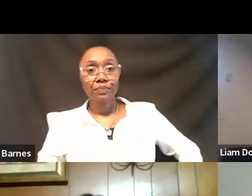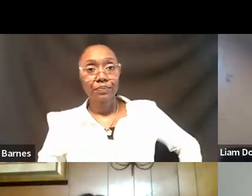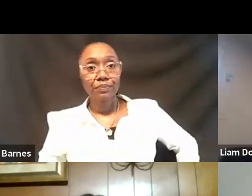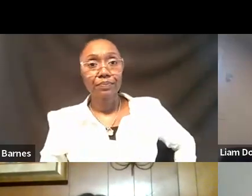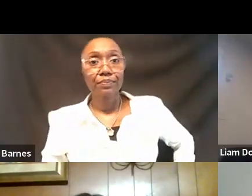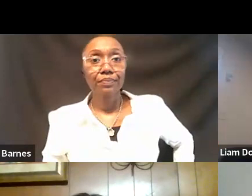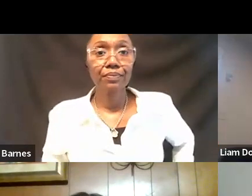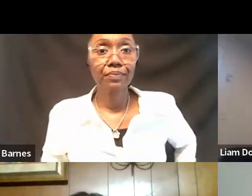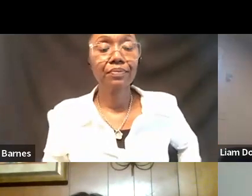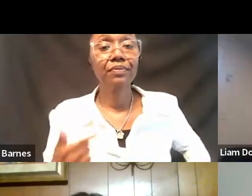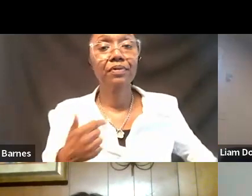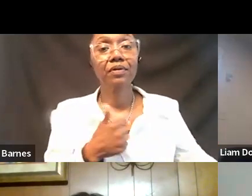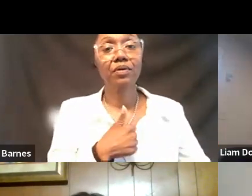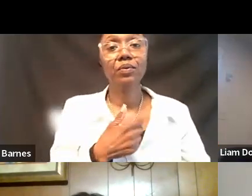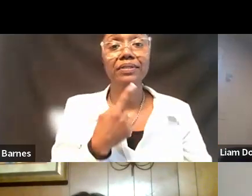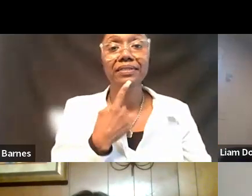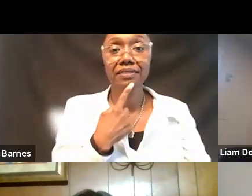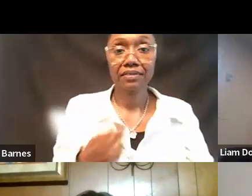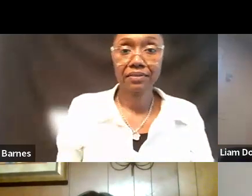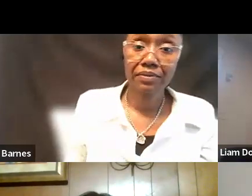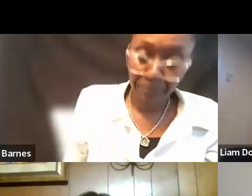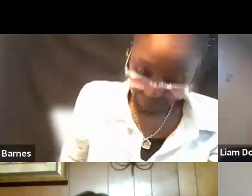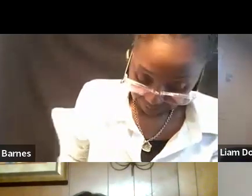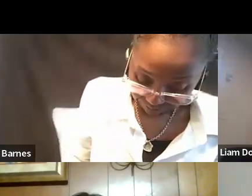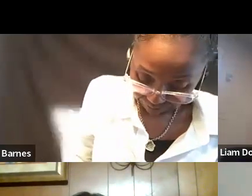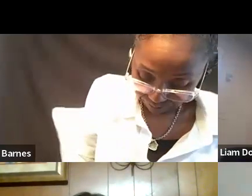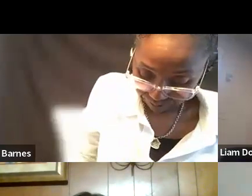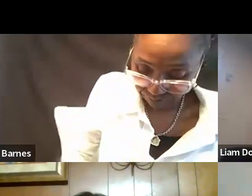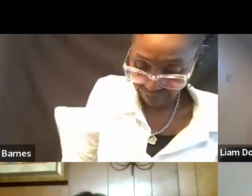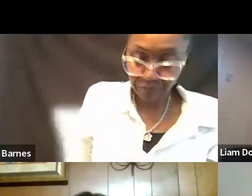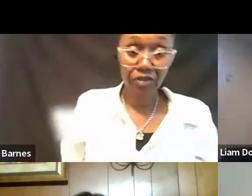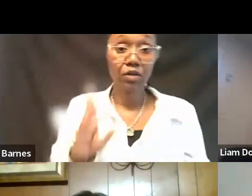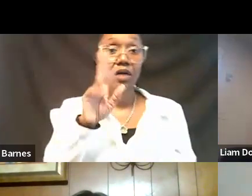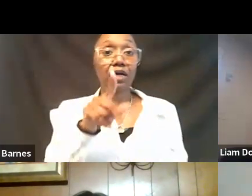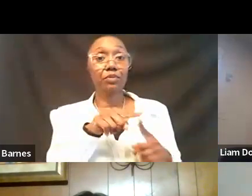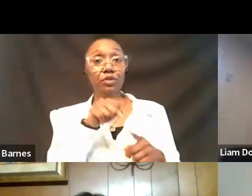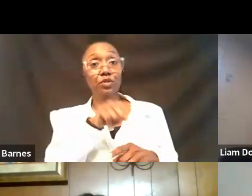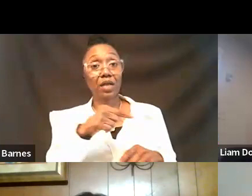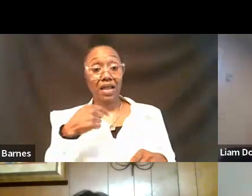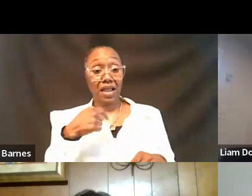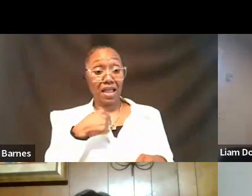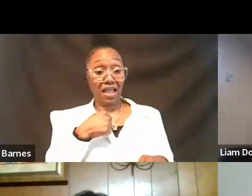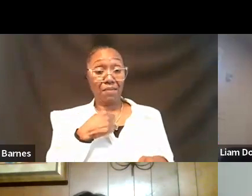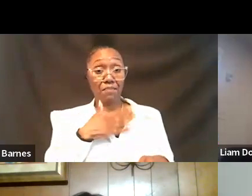I would say it's up to you or like why go to school if you don't say anything you don't get you.